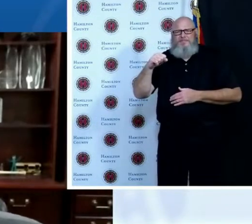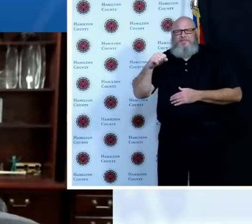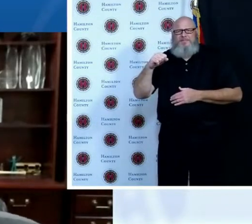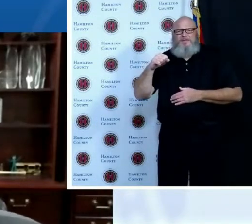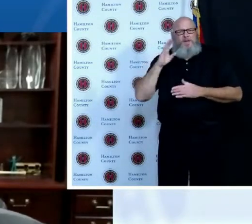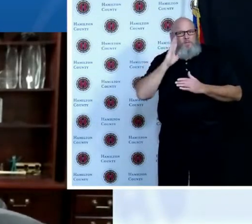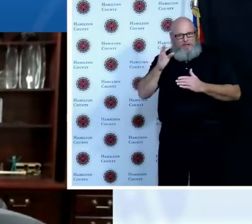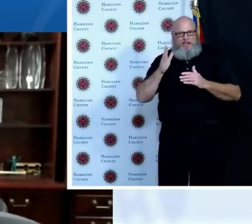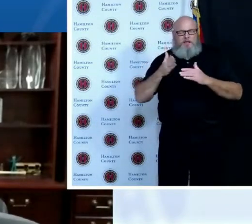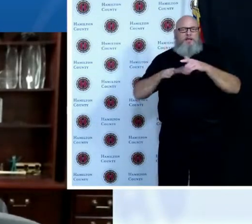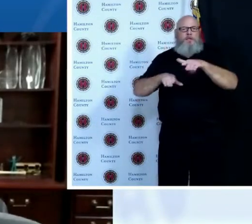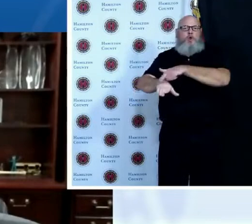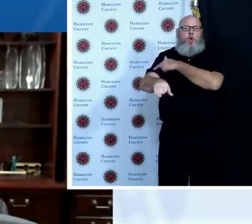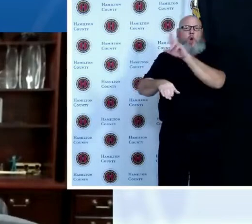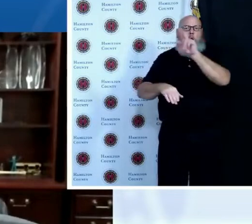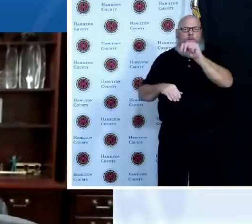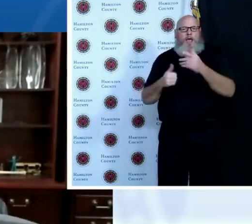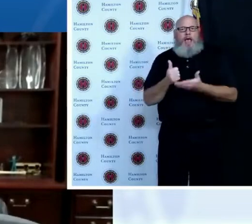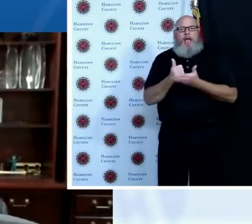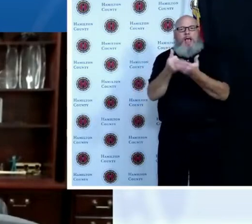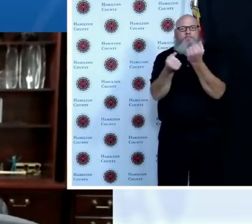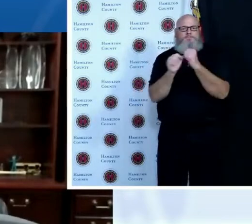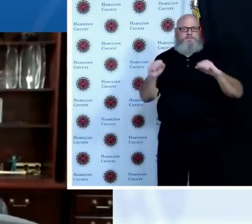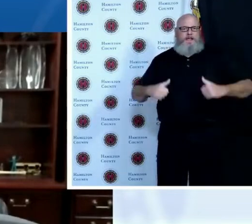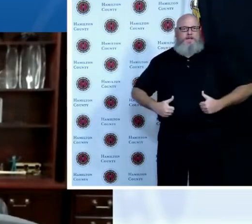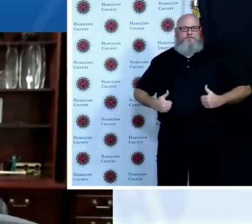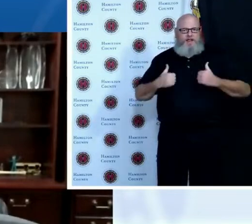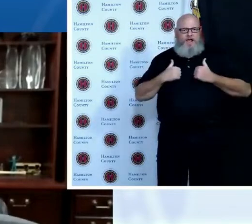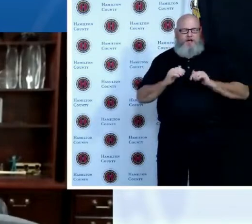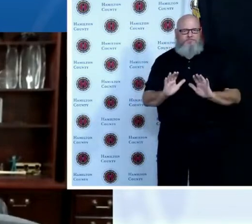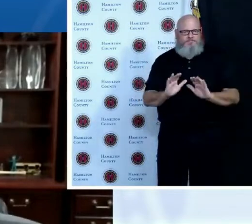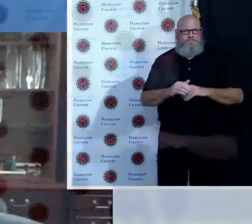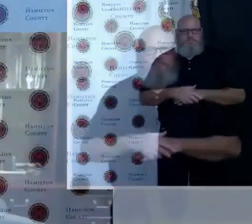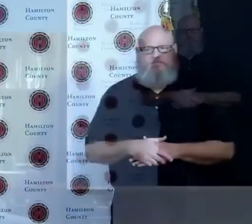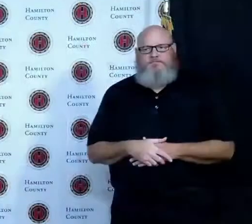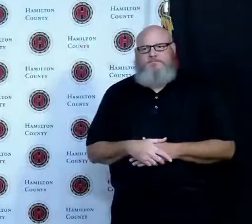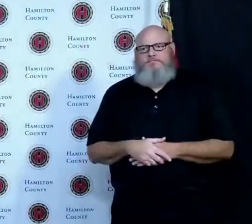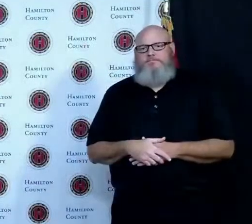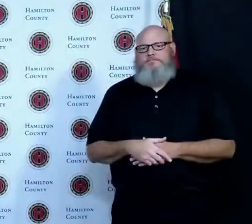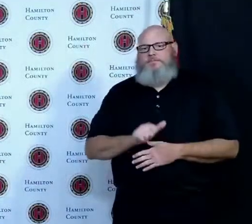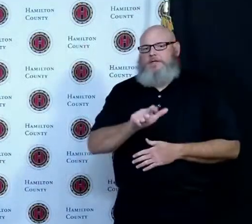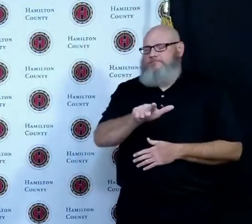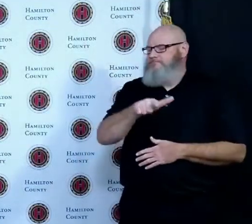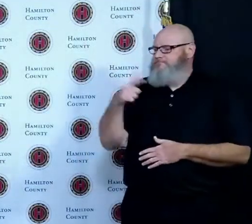so with that I'll turn it back to you Commissioner Driehaus I think you just called me Dr Driehaus